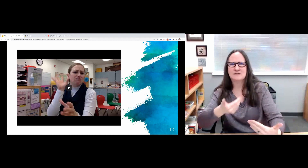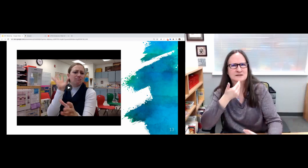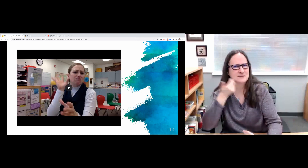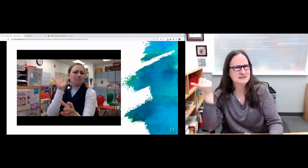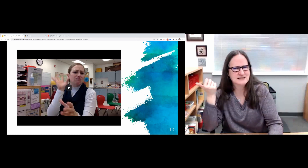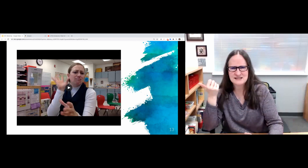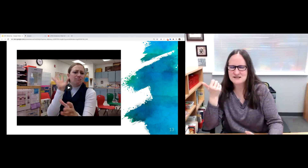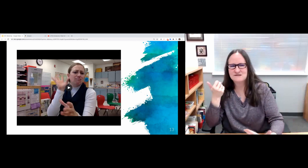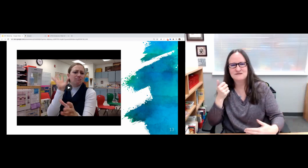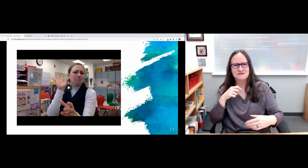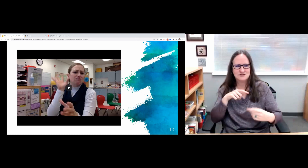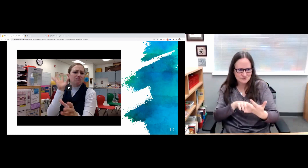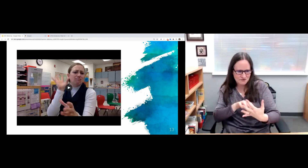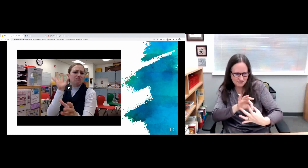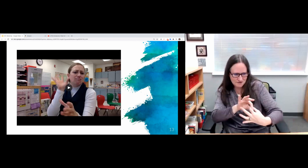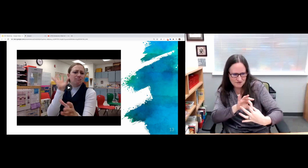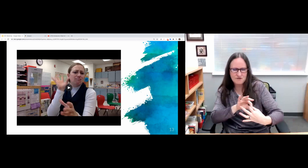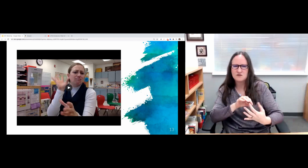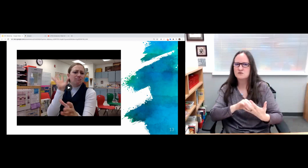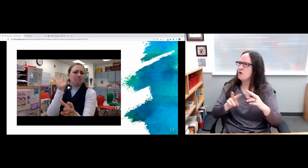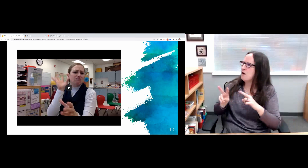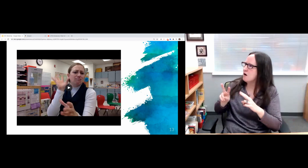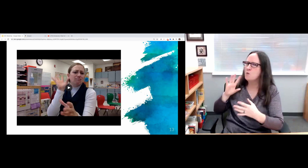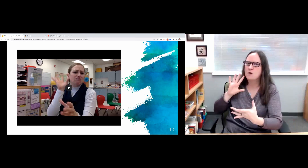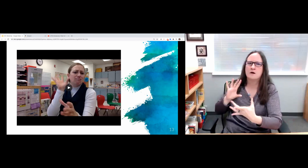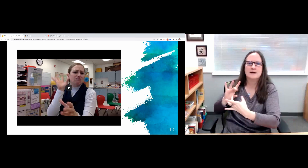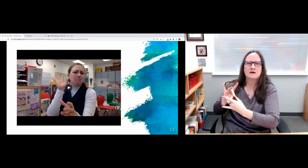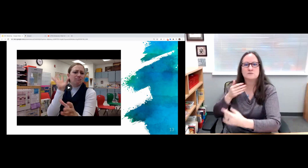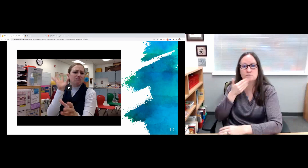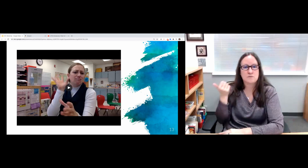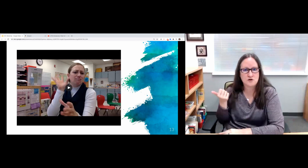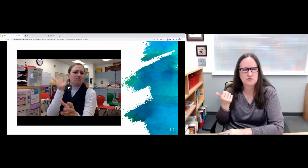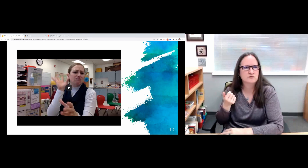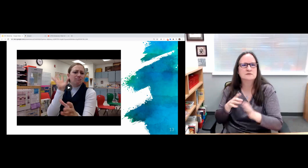like that as you move along while you're teaching and while you're learning with your students,